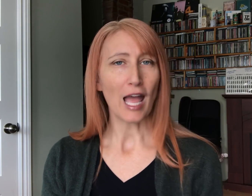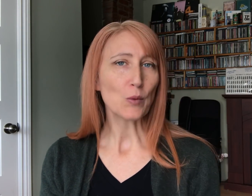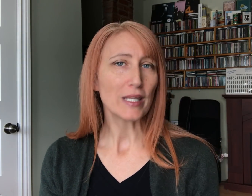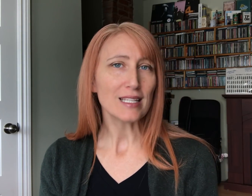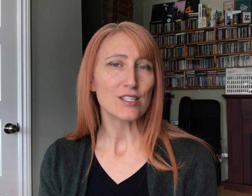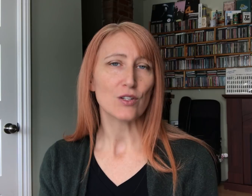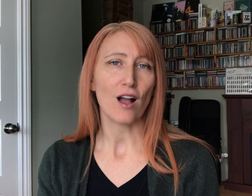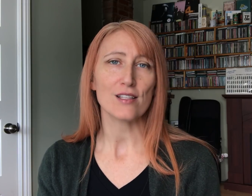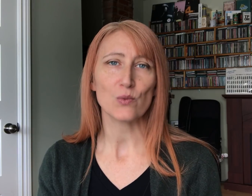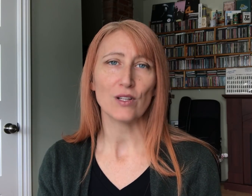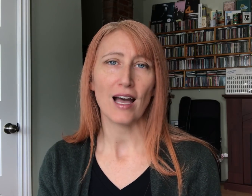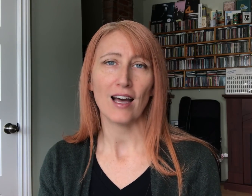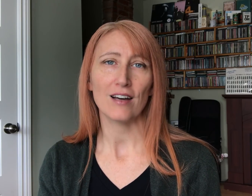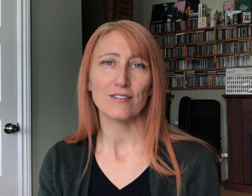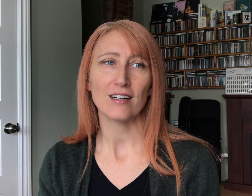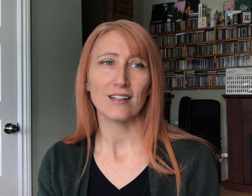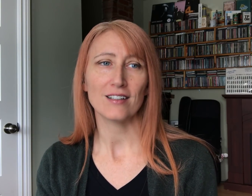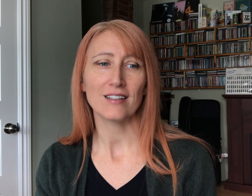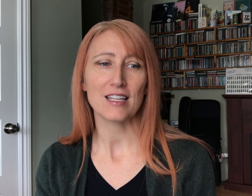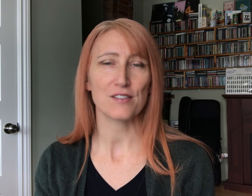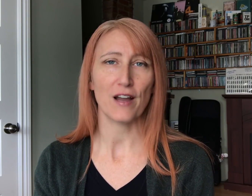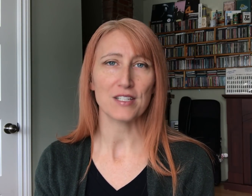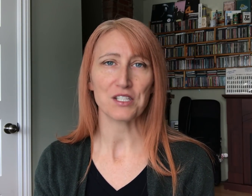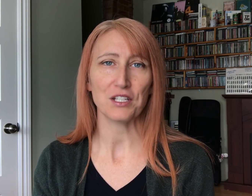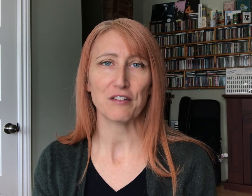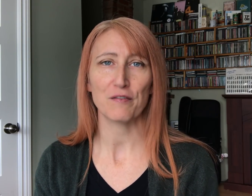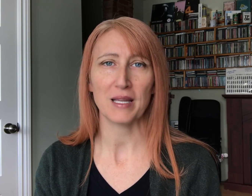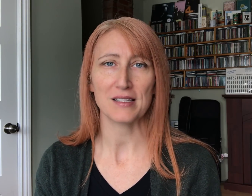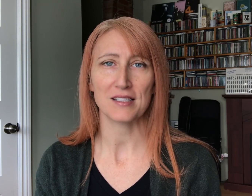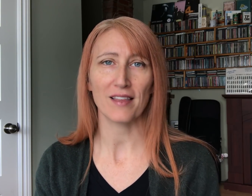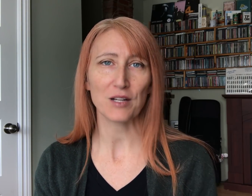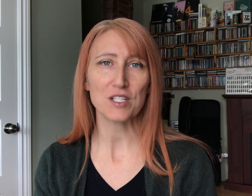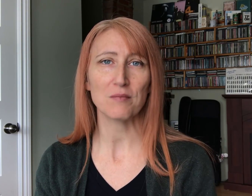ten weeks you guys will have a nice foundation of basic sign language and